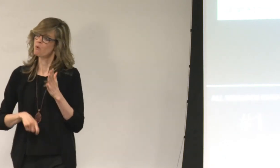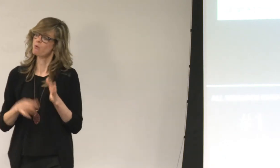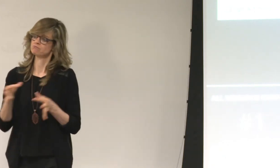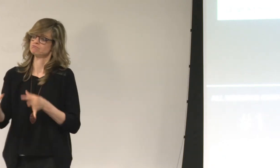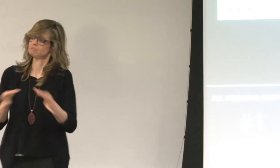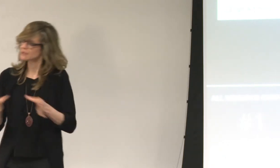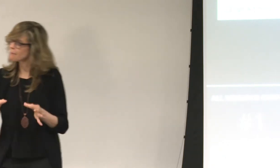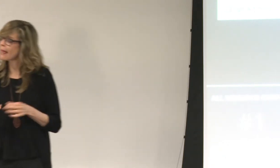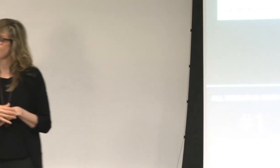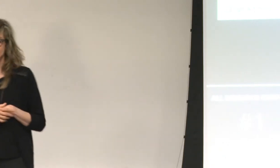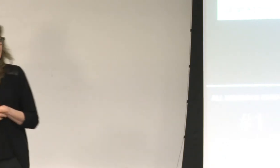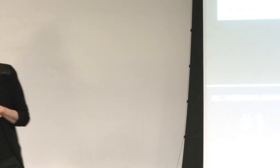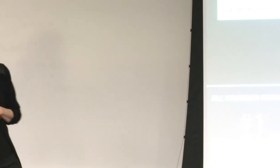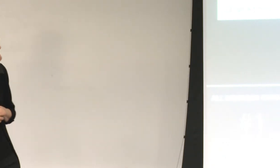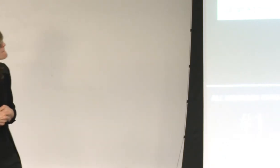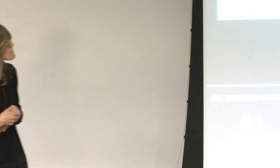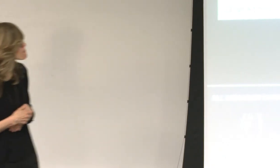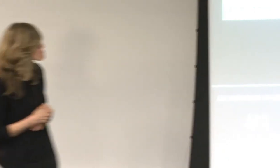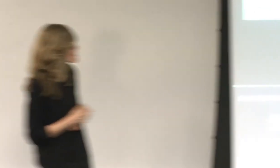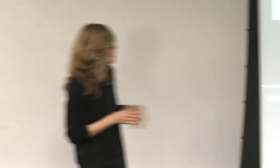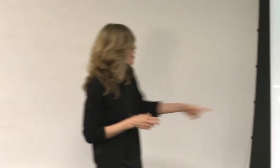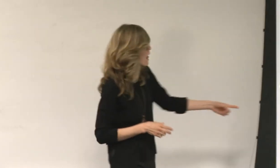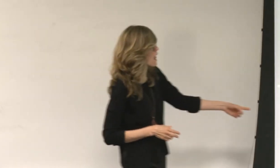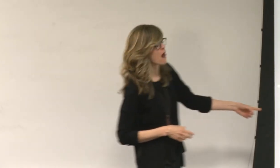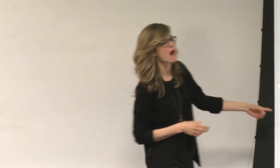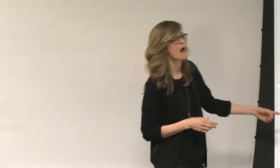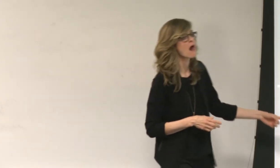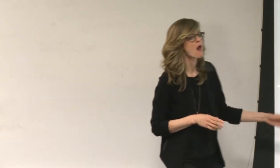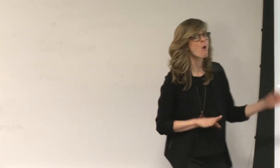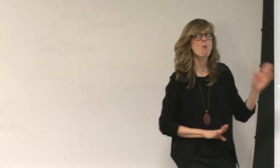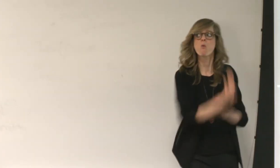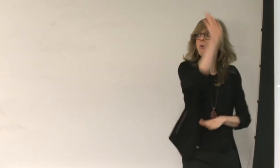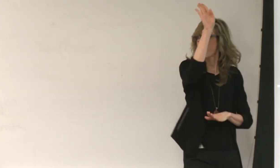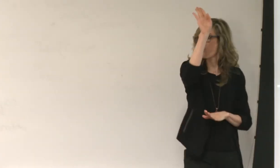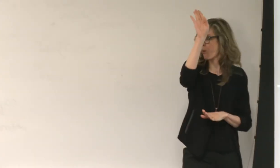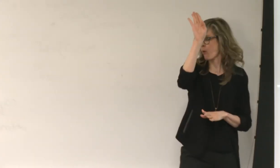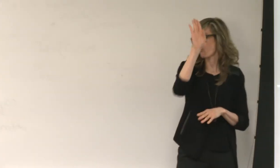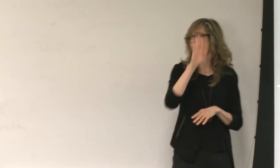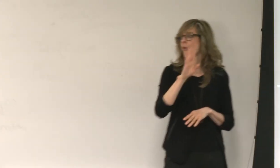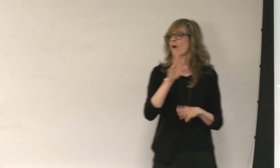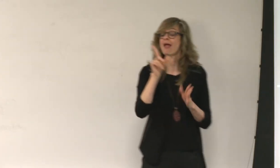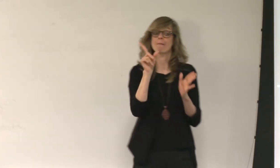SO, I WROTE MANY ARTICLES REGARDING THE P-VALUE AND EXPLAINING HOW IT CAN BE USED.